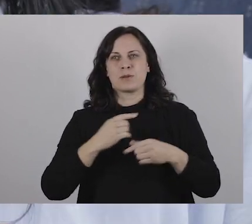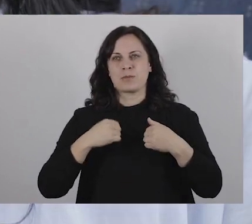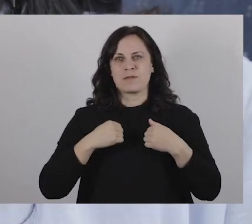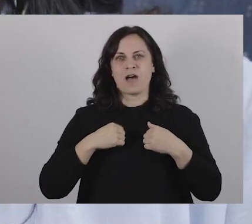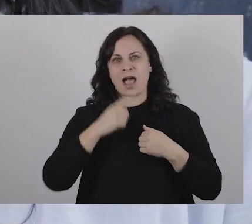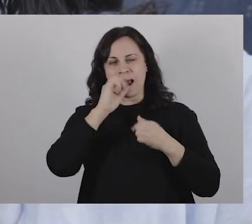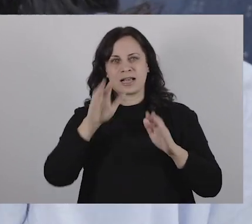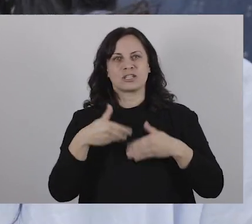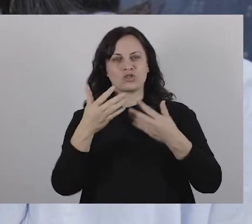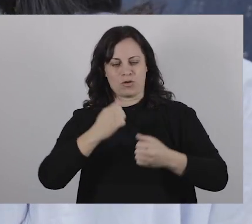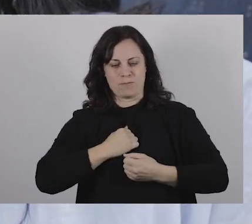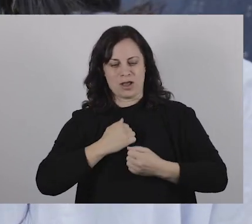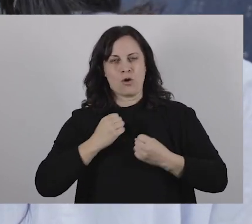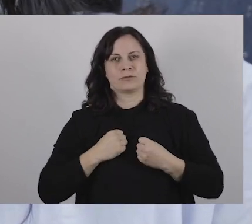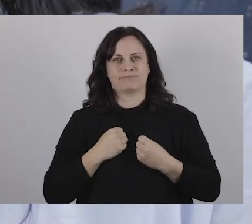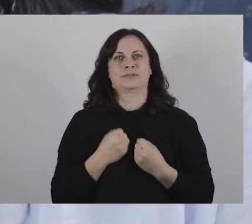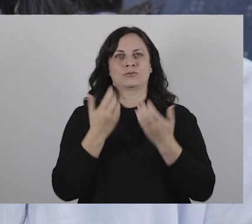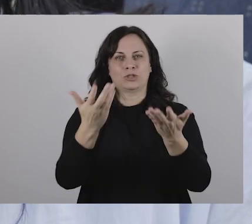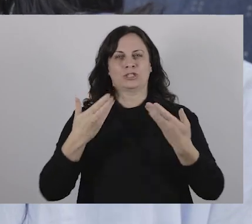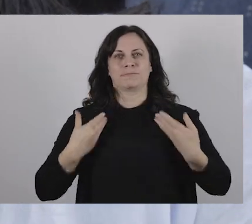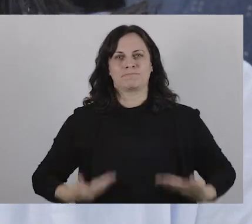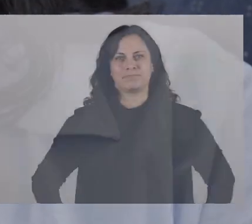before showing my whakaata, my Tū.